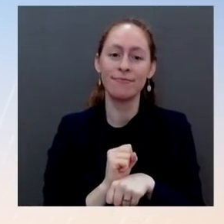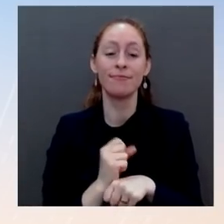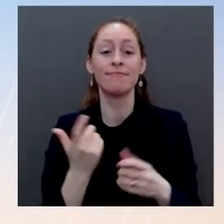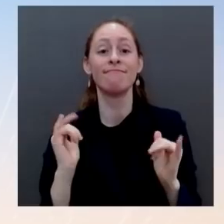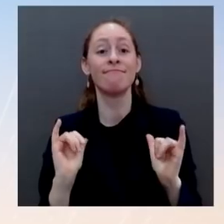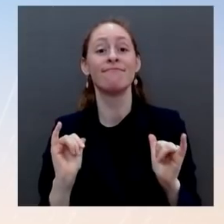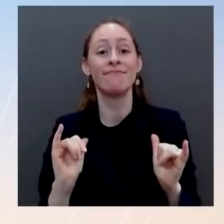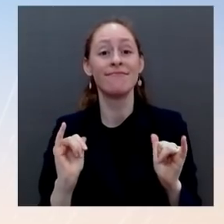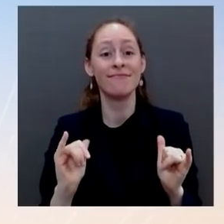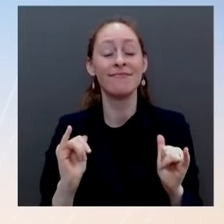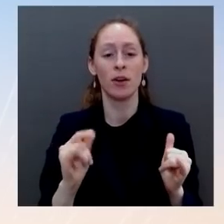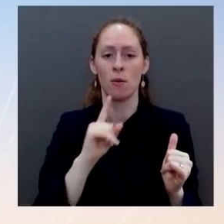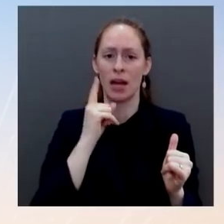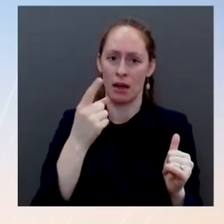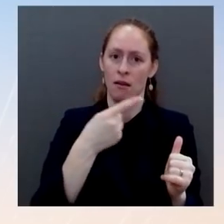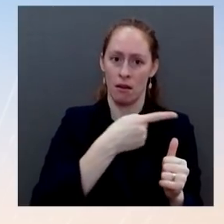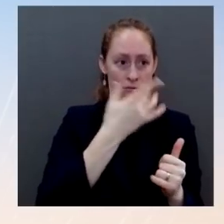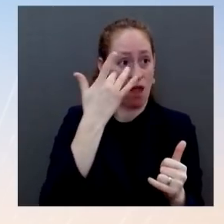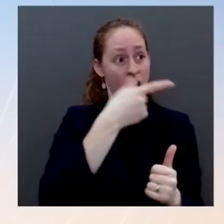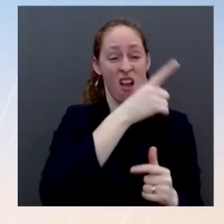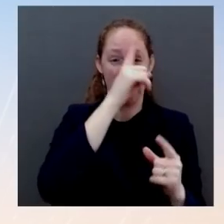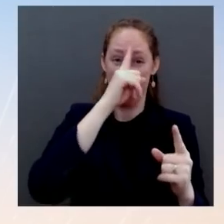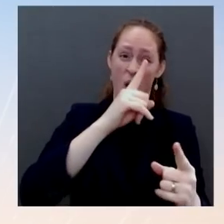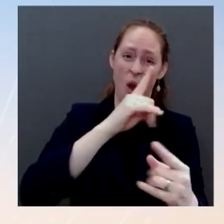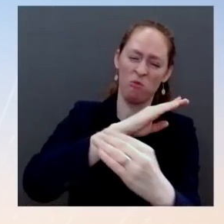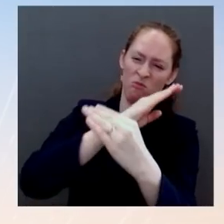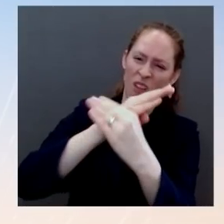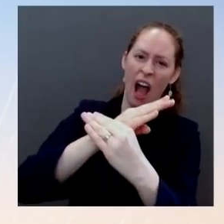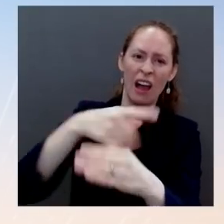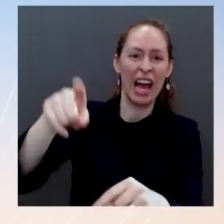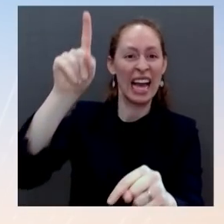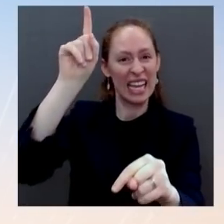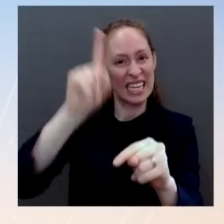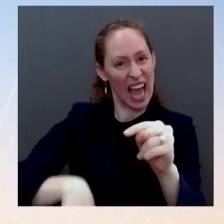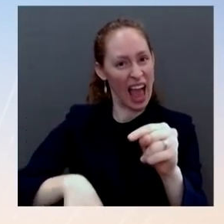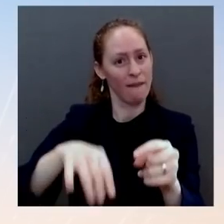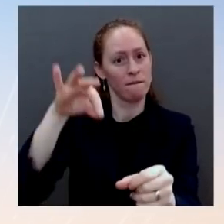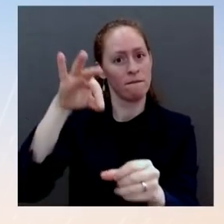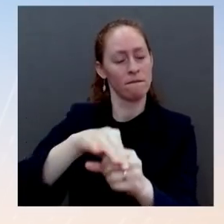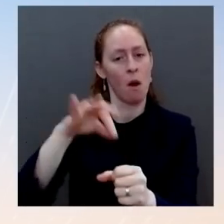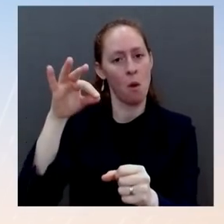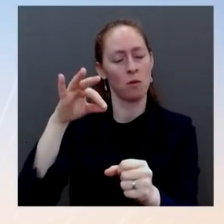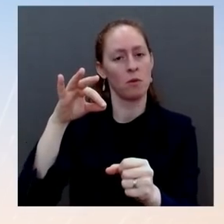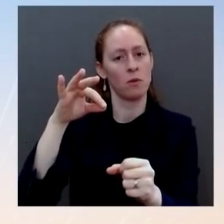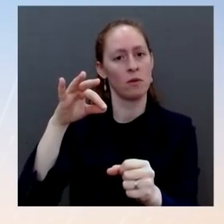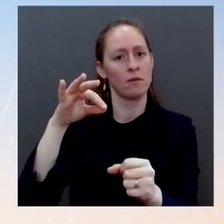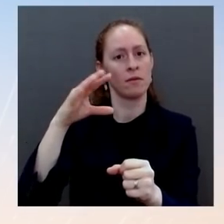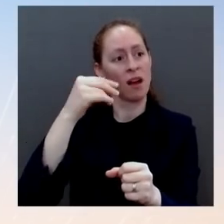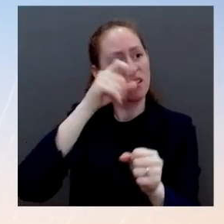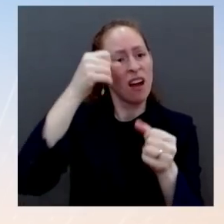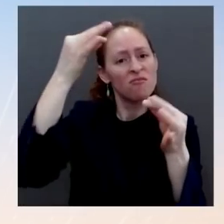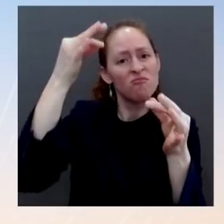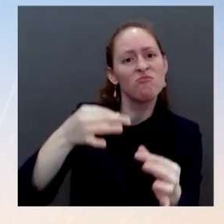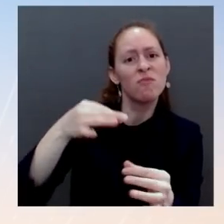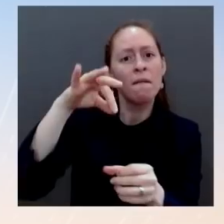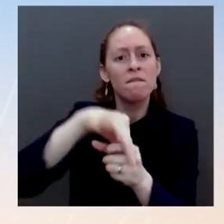But he will make a passionate case, as he has made -- as you said -- in the past, for why we need to move forward with voting rights legislation. The Press: Earlier in the briefing,